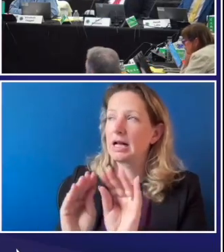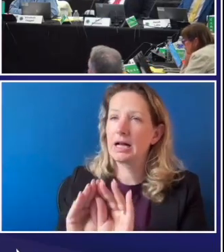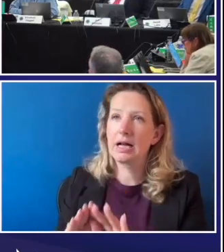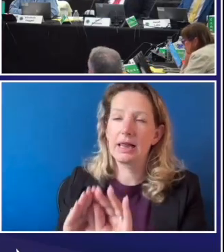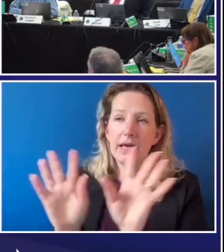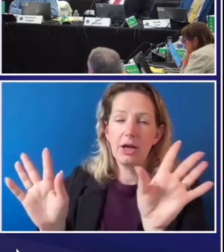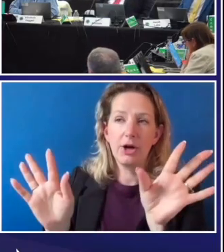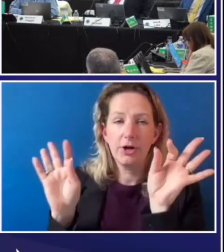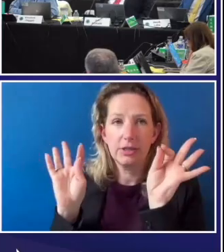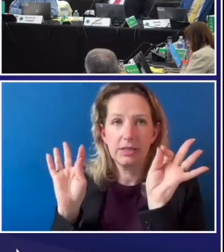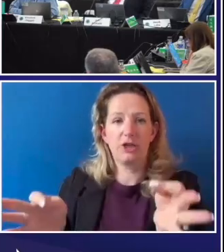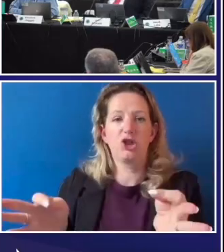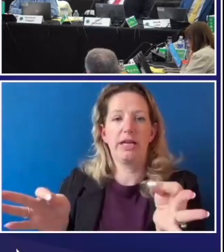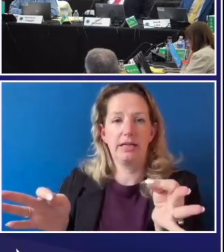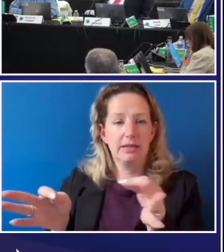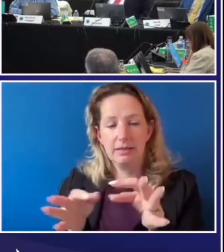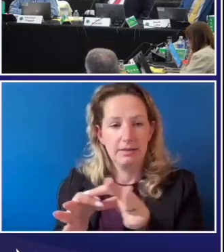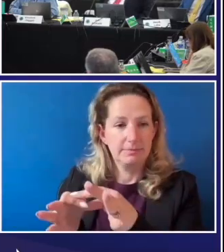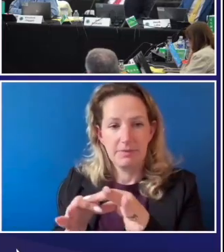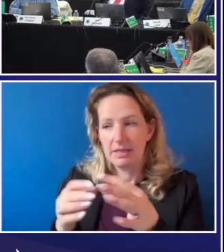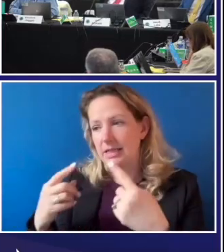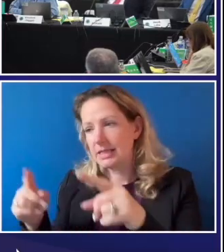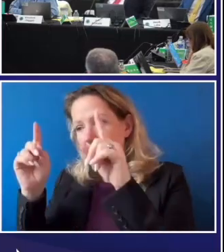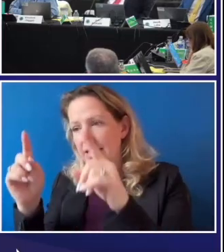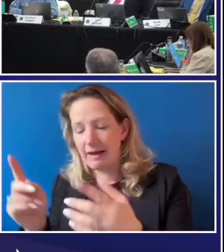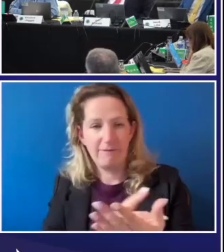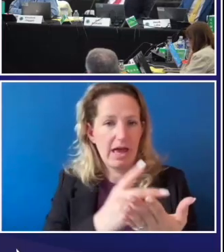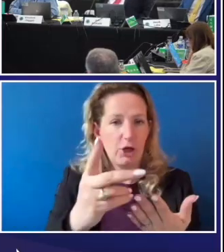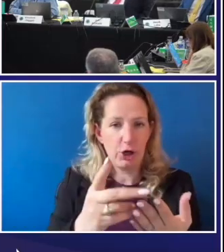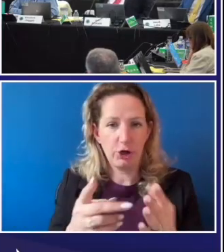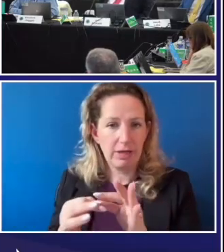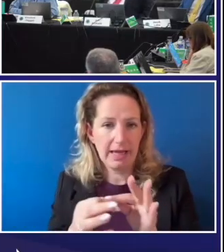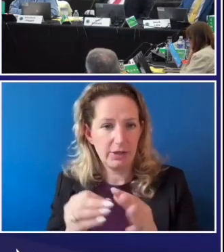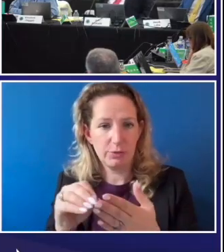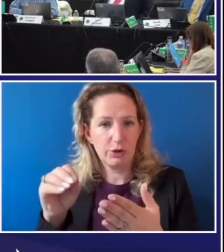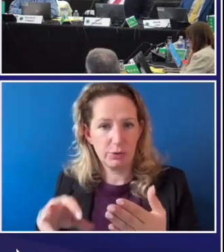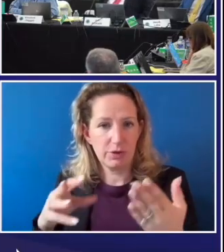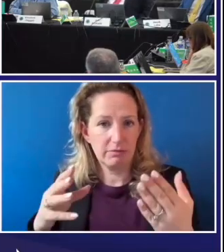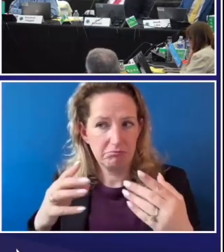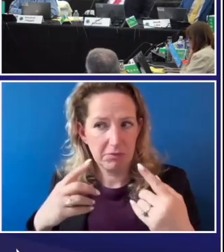made regarding success and failure relation to student achievement. And so we wanted to make sure that you are following your policy.